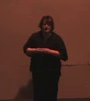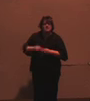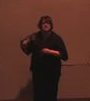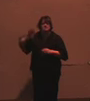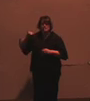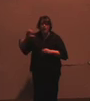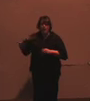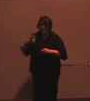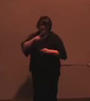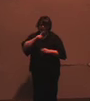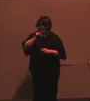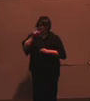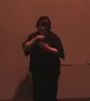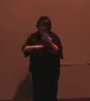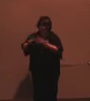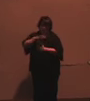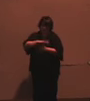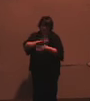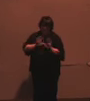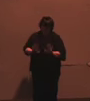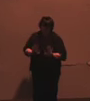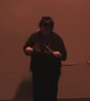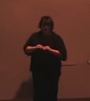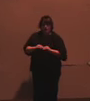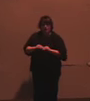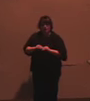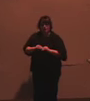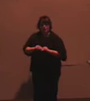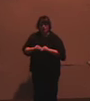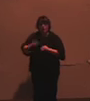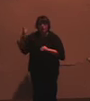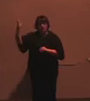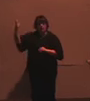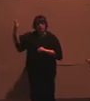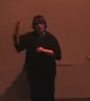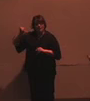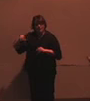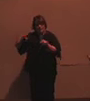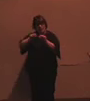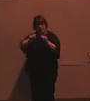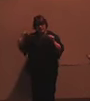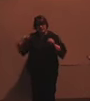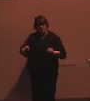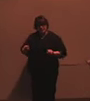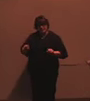The main part, the point of this story, is this system of this music score.